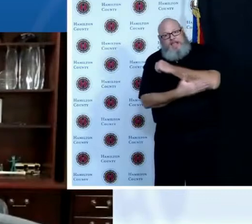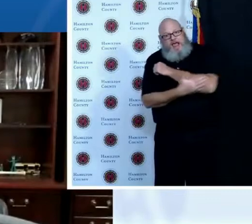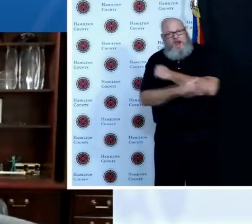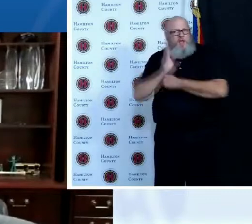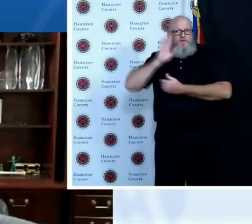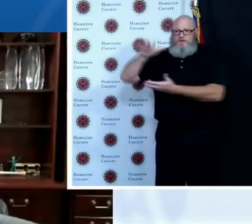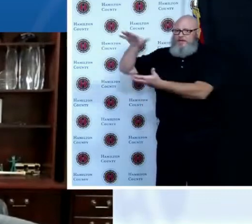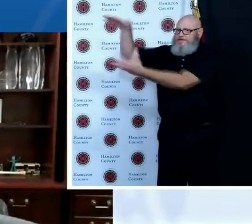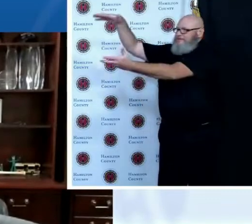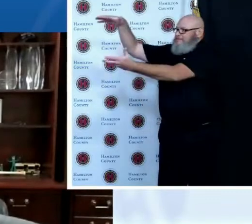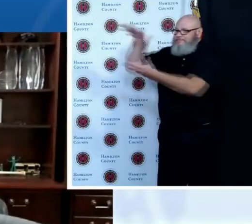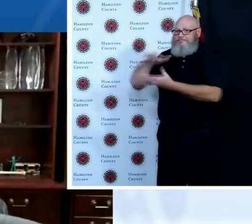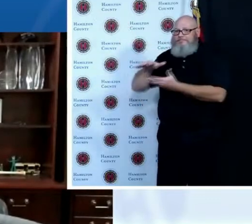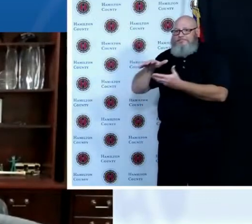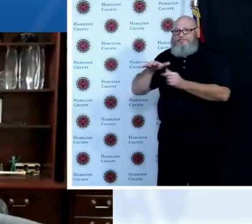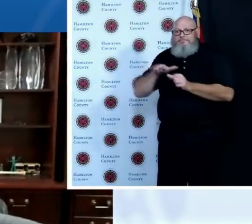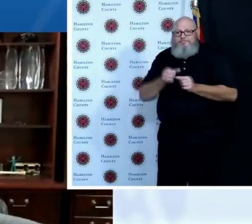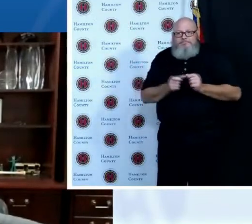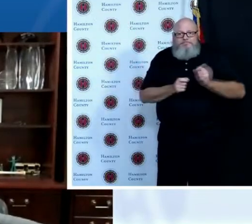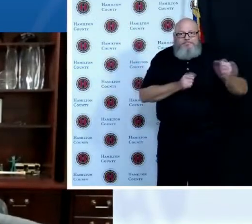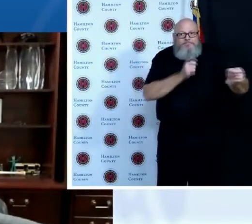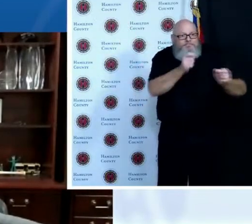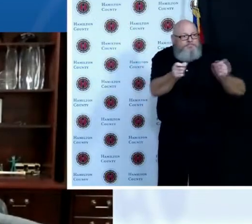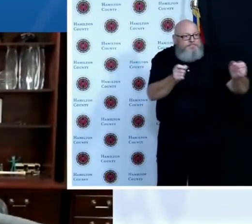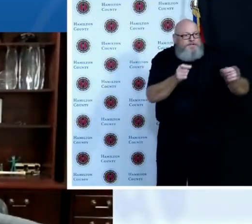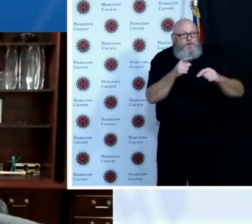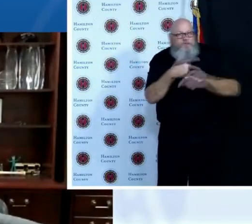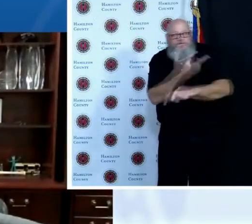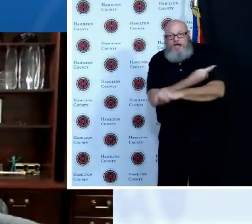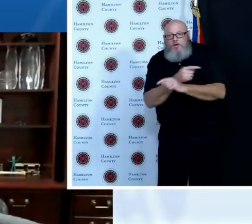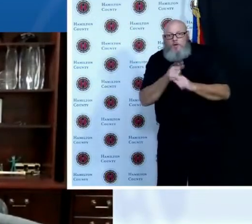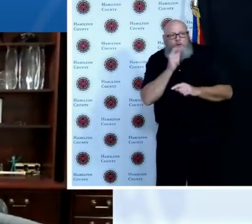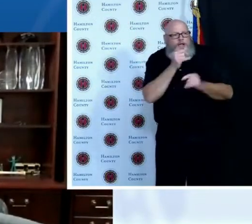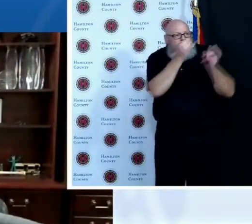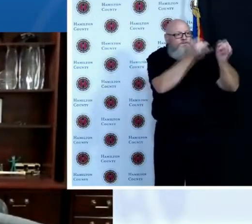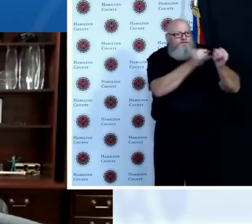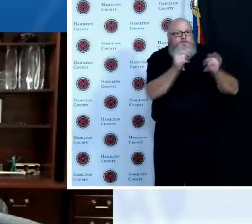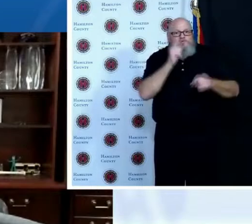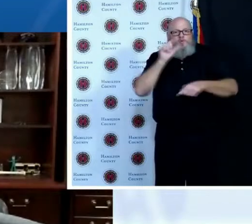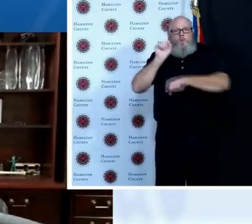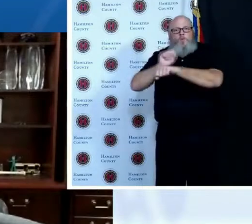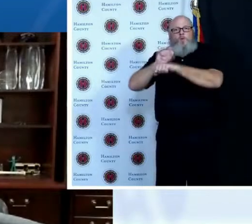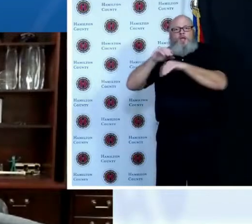the ems you know I think one of the things that I want to make sure that people understand is that